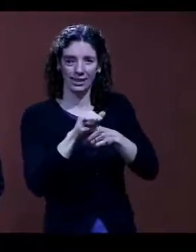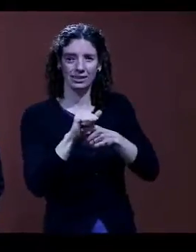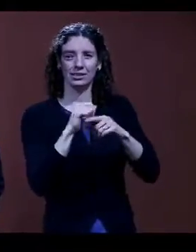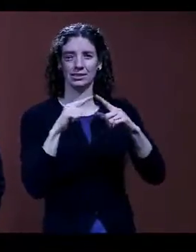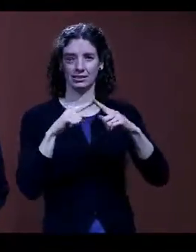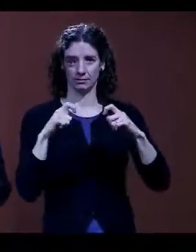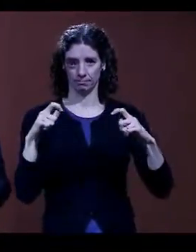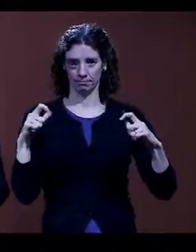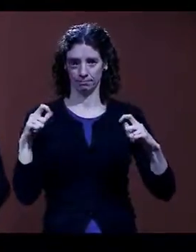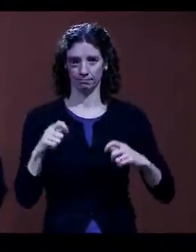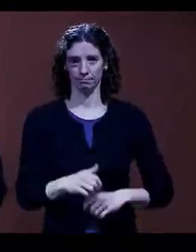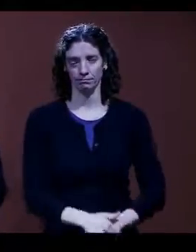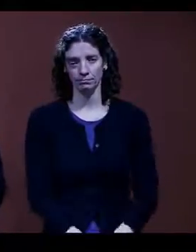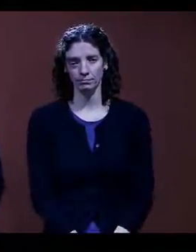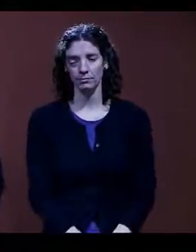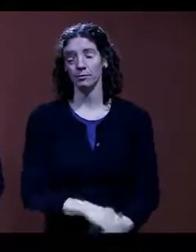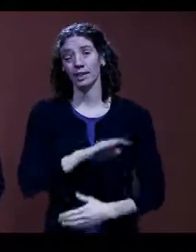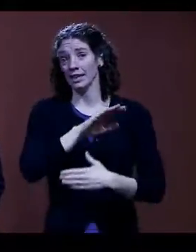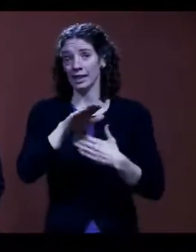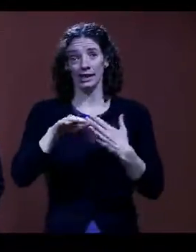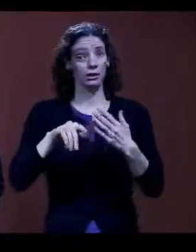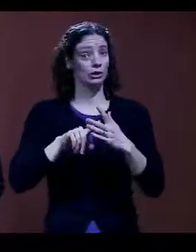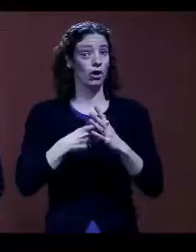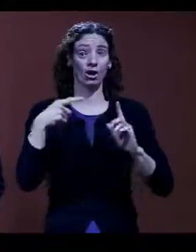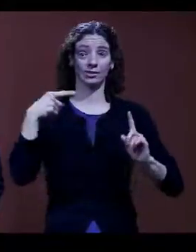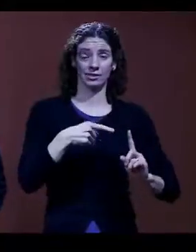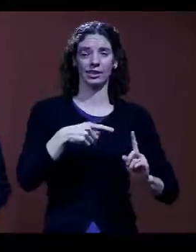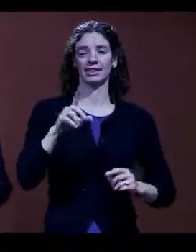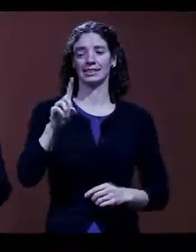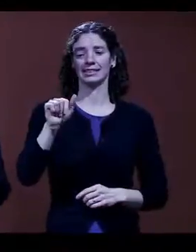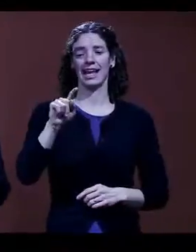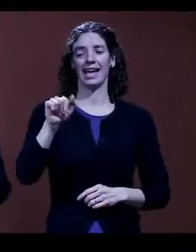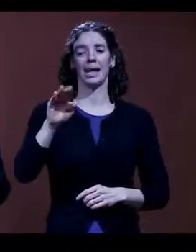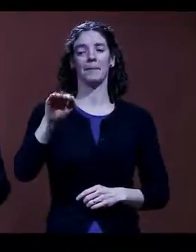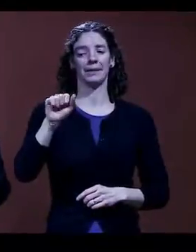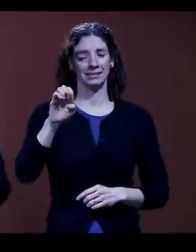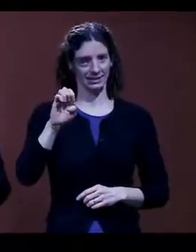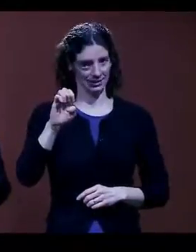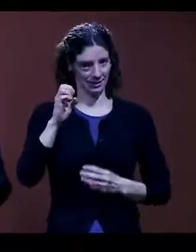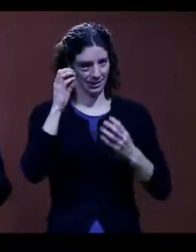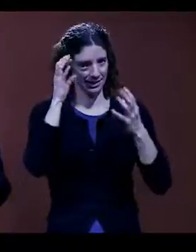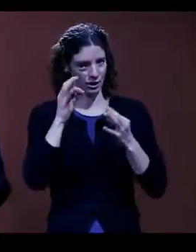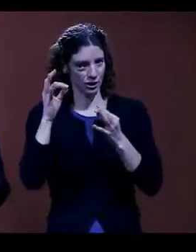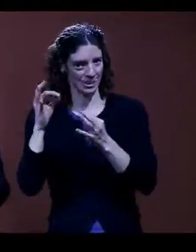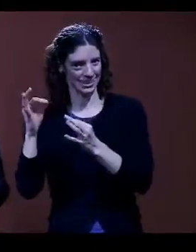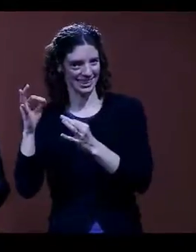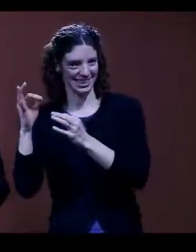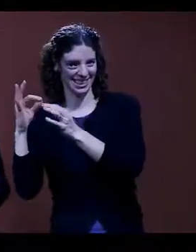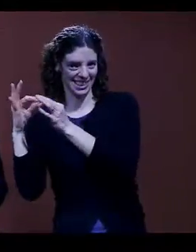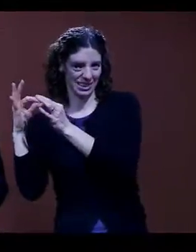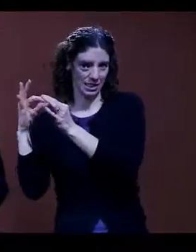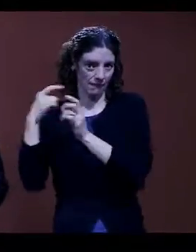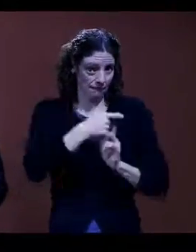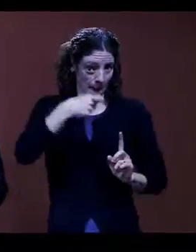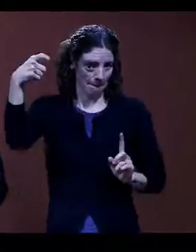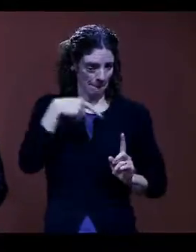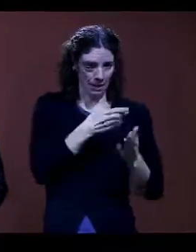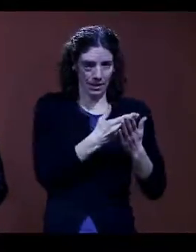It all starts with data-based decision making: again, looking at data within the context of your state,